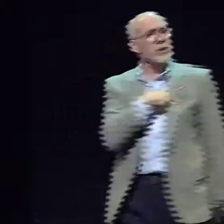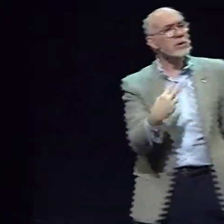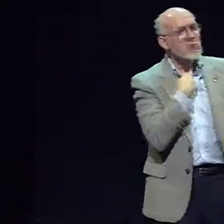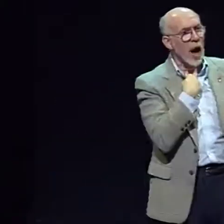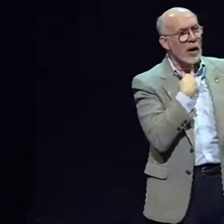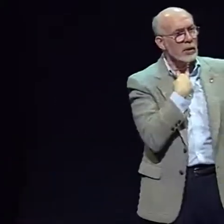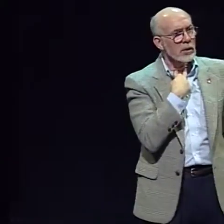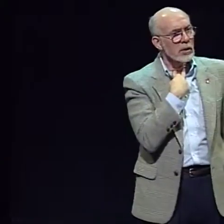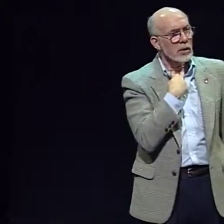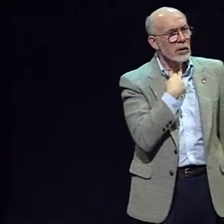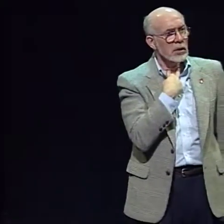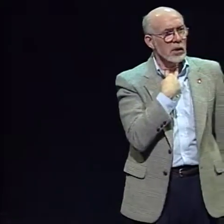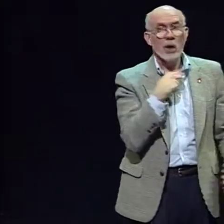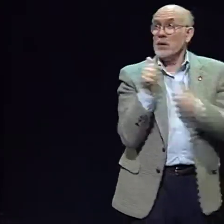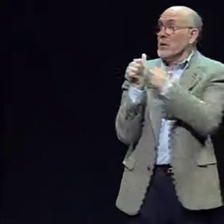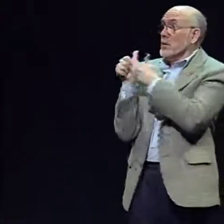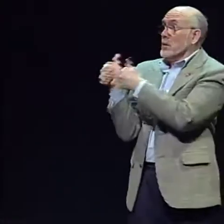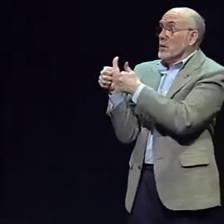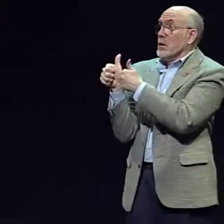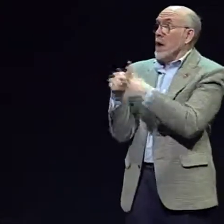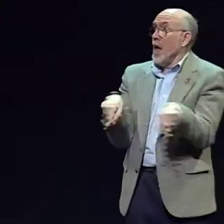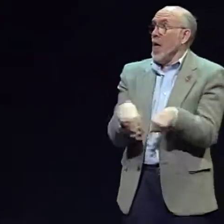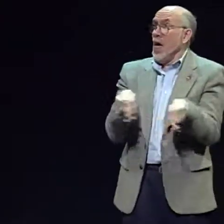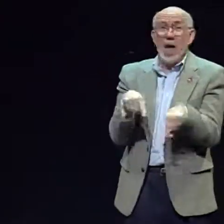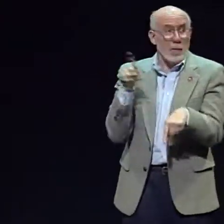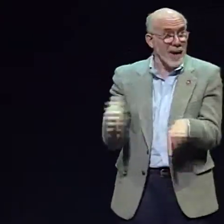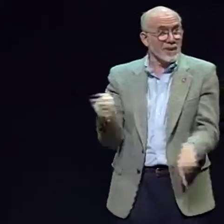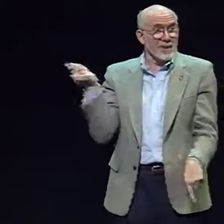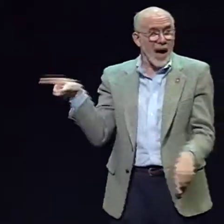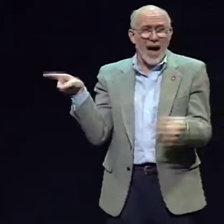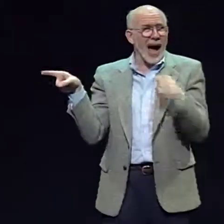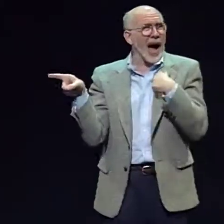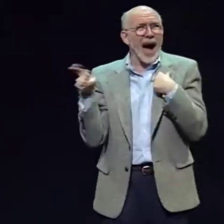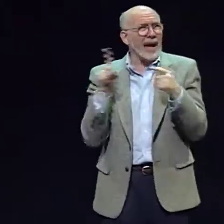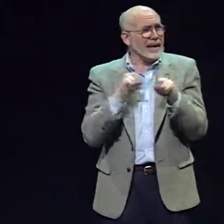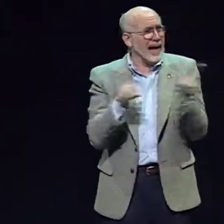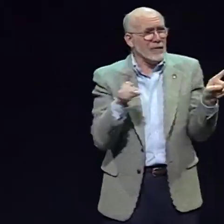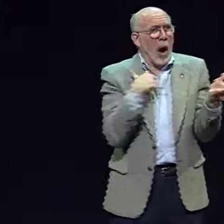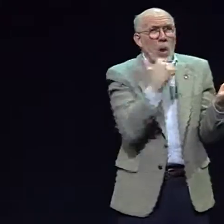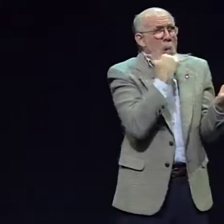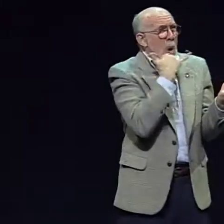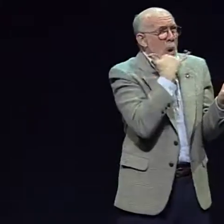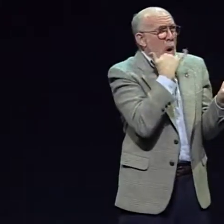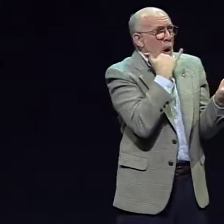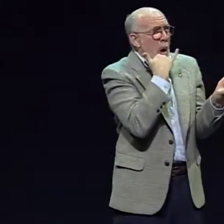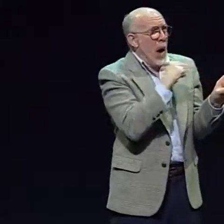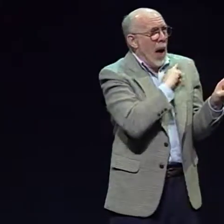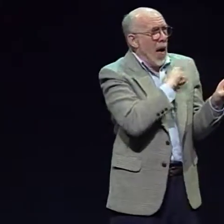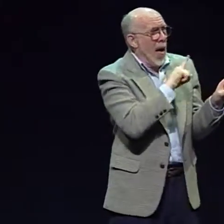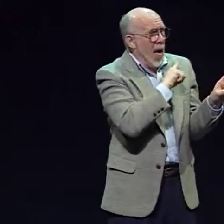IF YOU CONSTRAIN IT, YOU COME UP WITH THE RULES, AND YOU FEEL STAGNANT, YOU'RE STUCK, AND YOU FEEL LIKE YOU GOT TO DO IT THAT WAY.